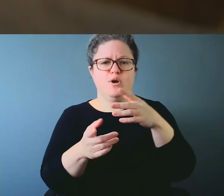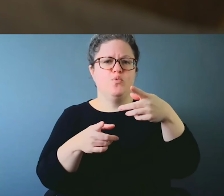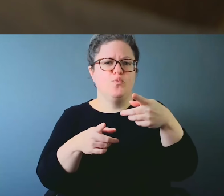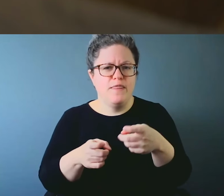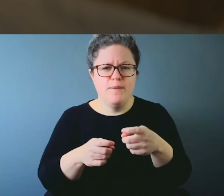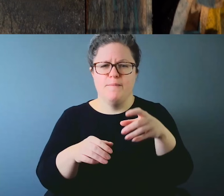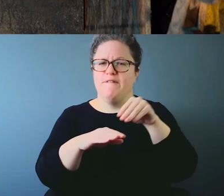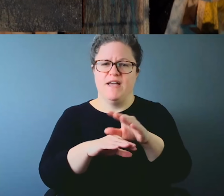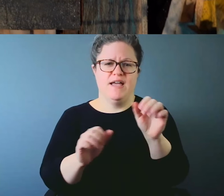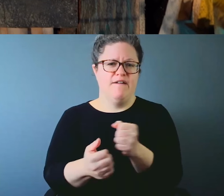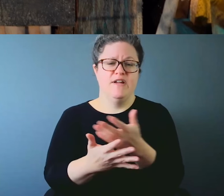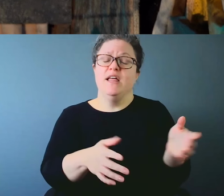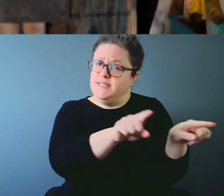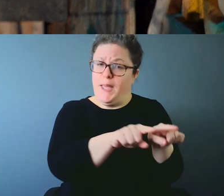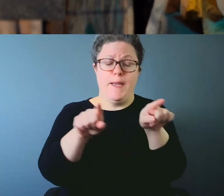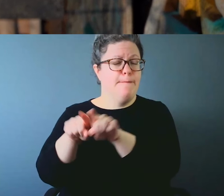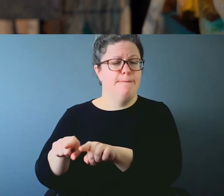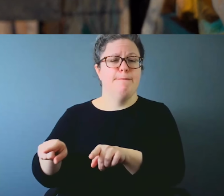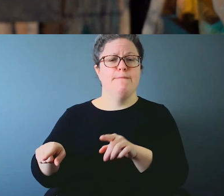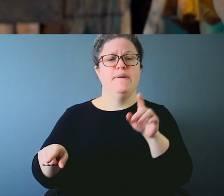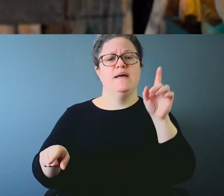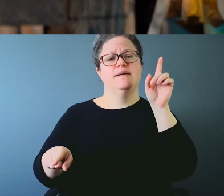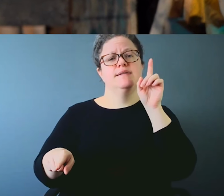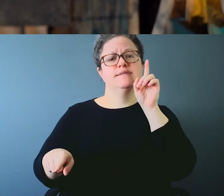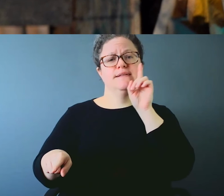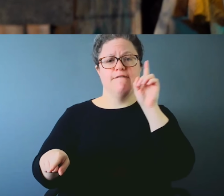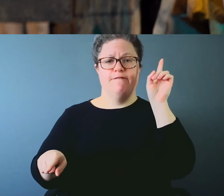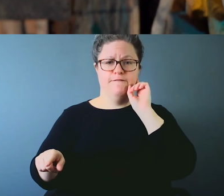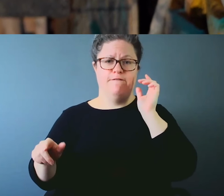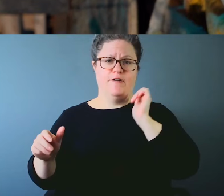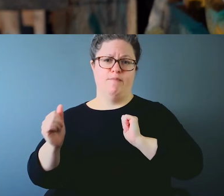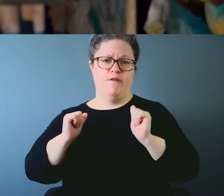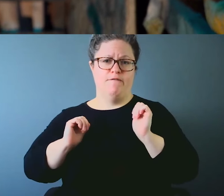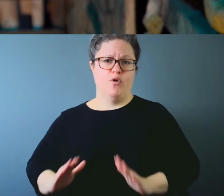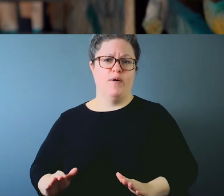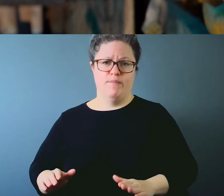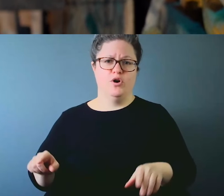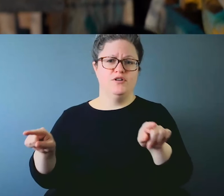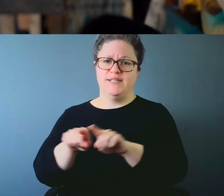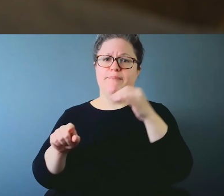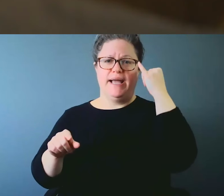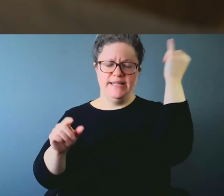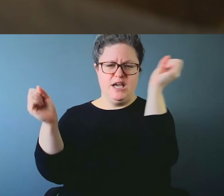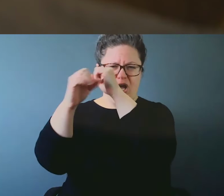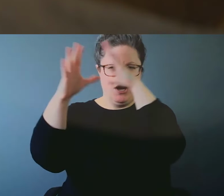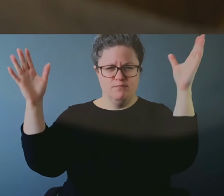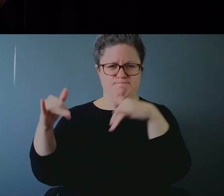everything. Same thing happened on the deaf and hearing impaired side, like, same thing happened.